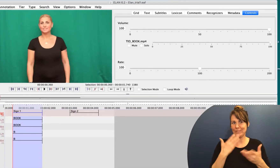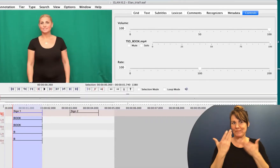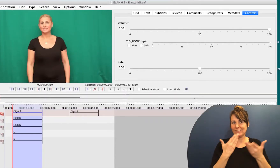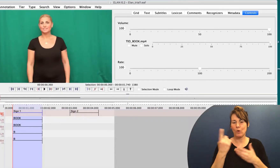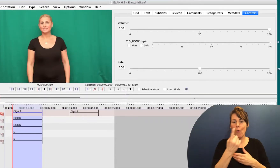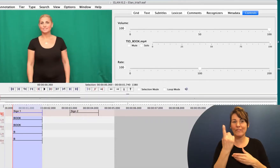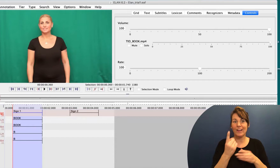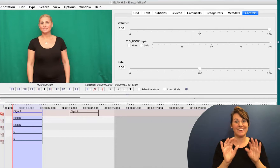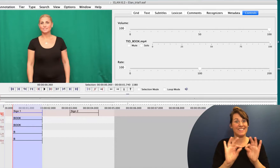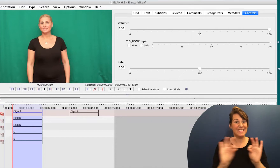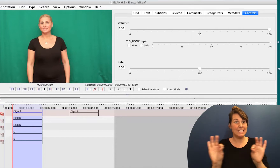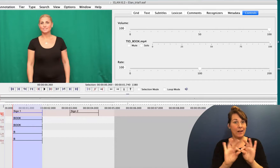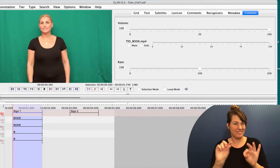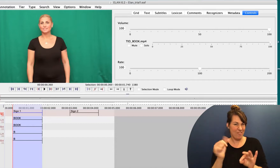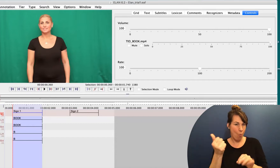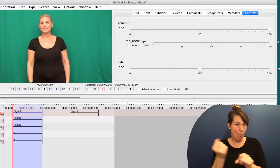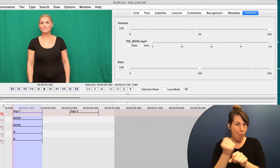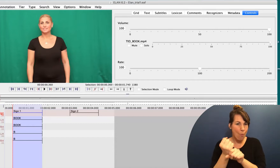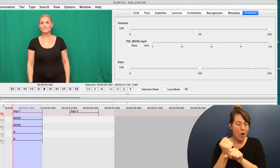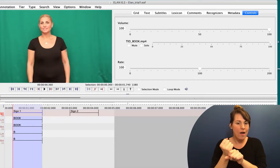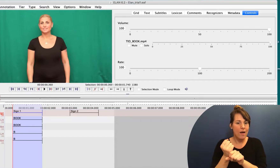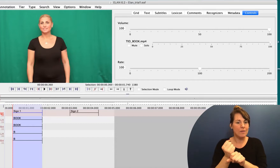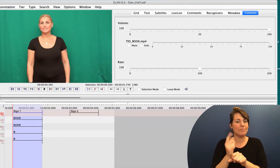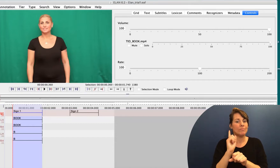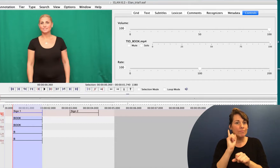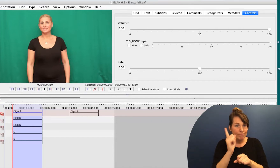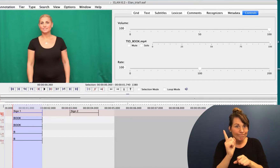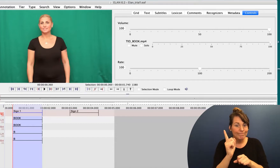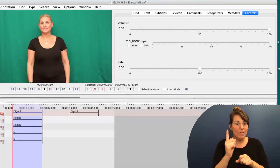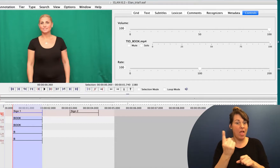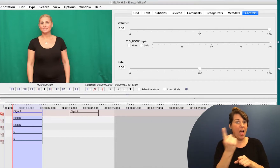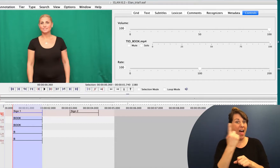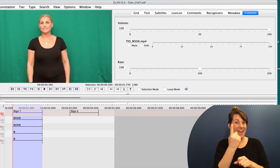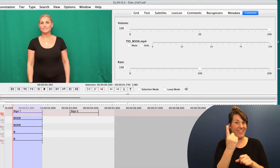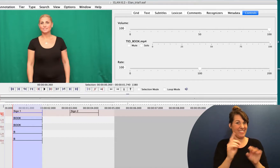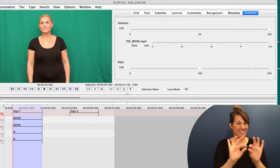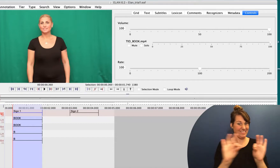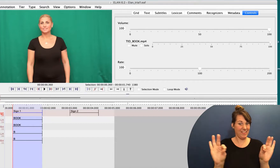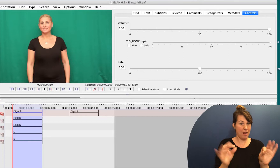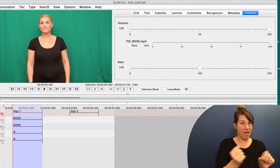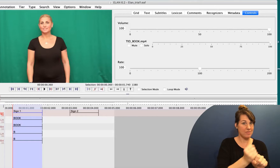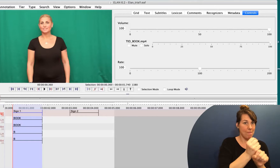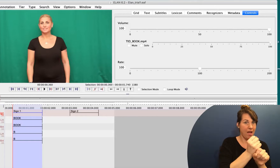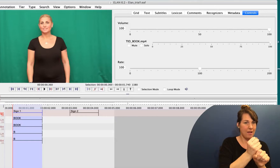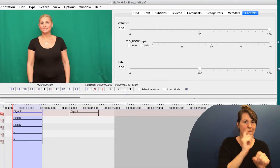Now in this video, I will explain how to create more tiers.